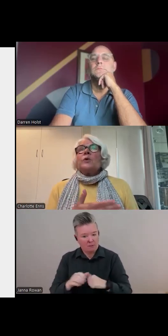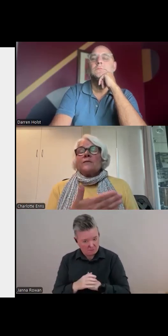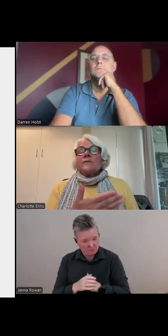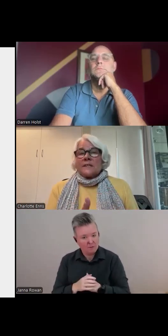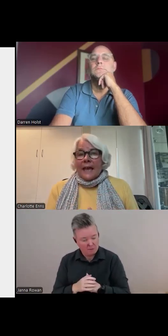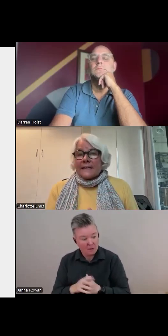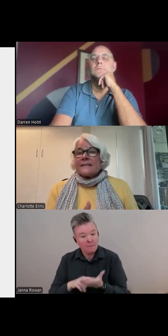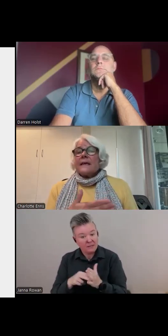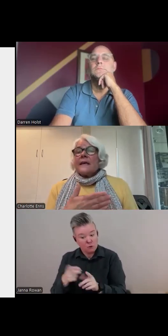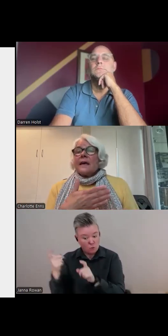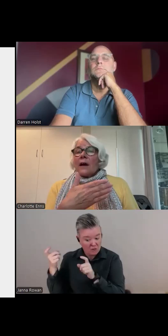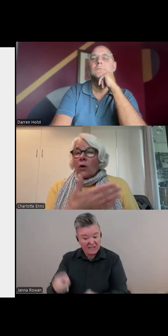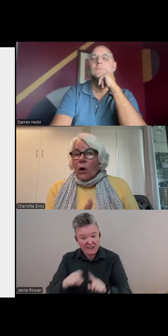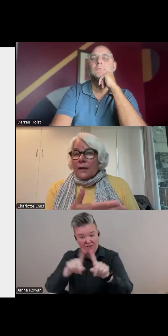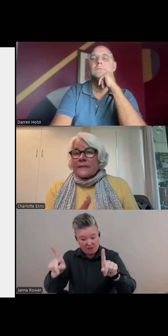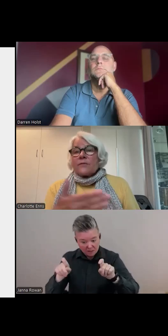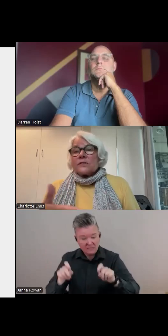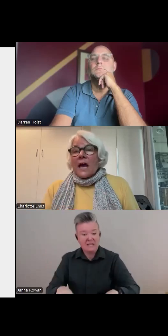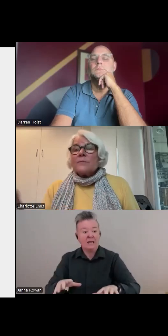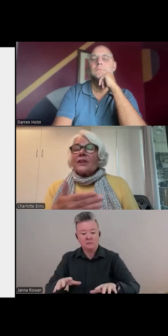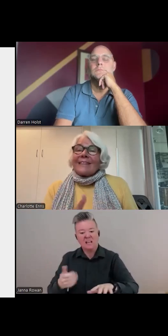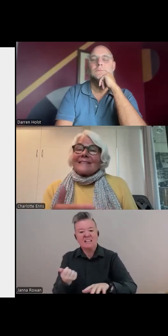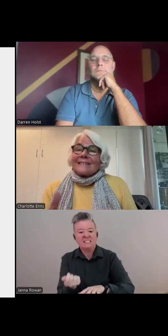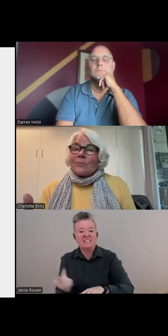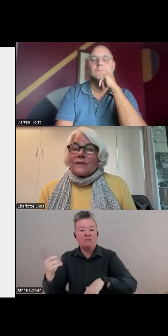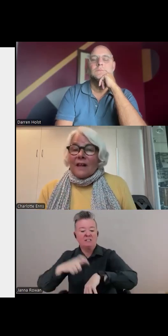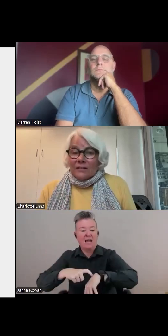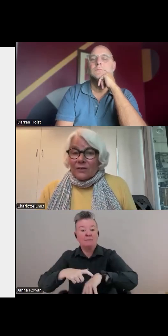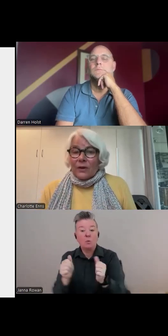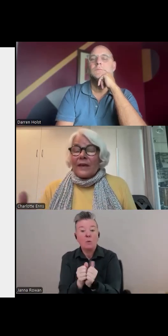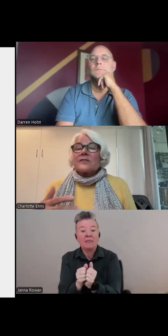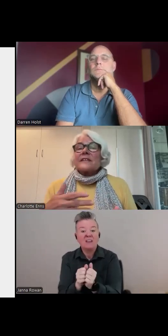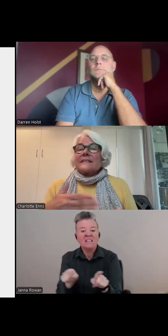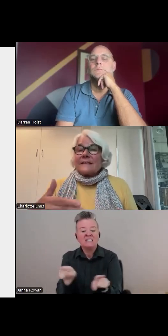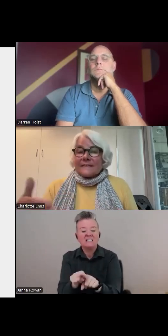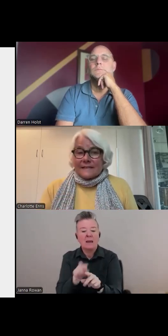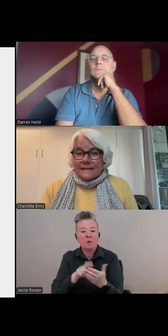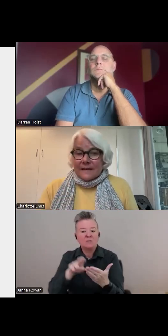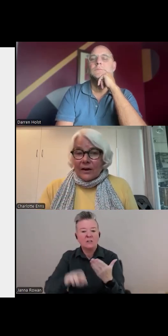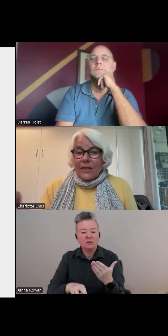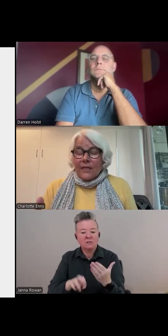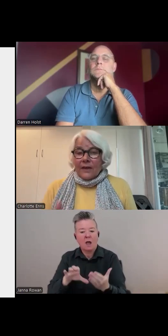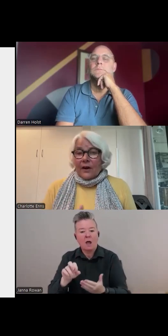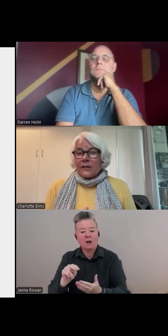you give the test several times, you'll get the same result. There's consistency there